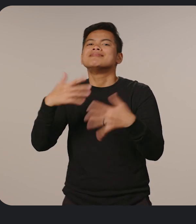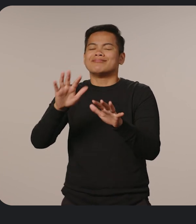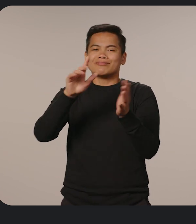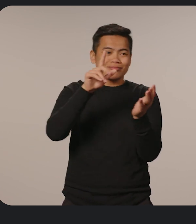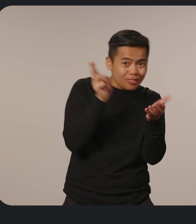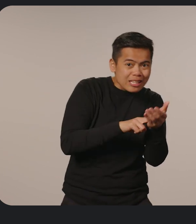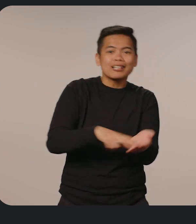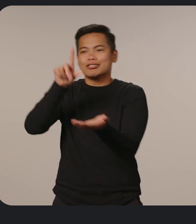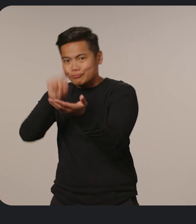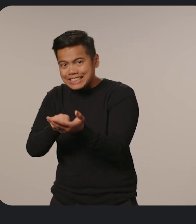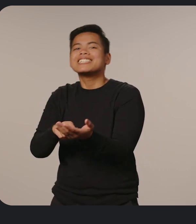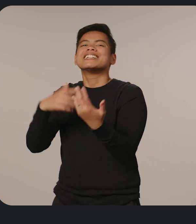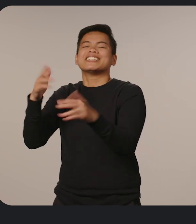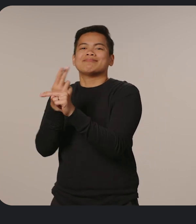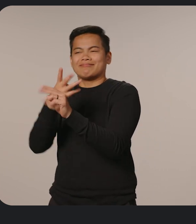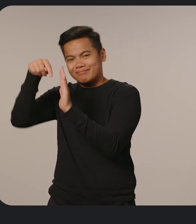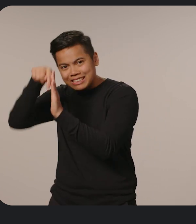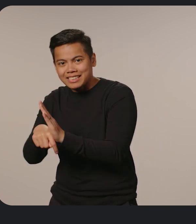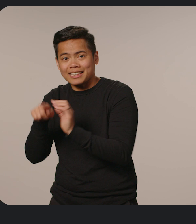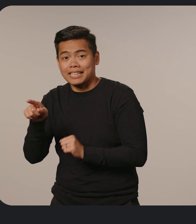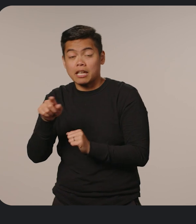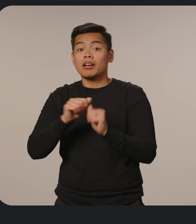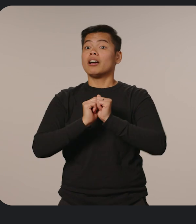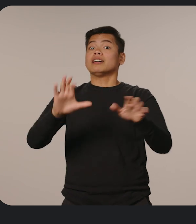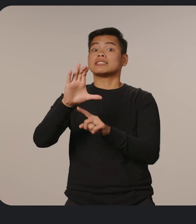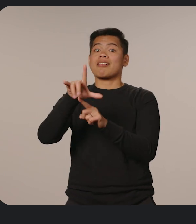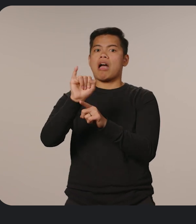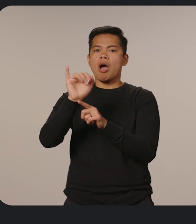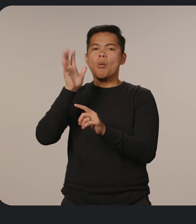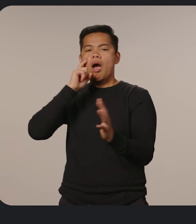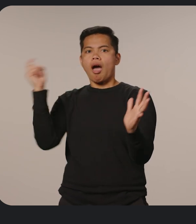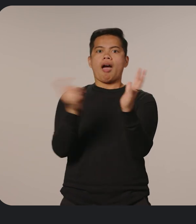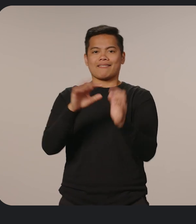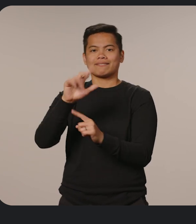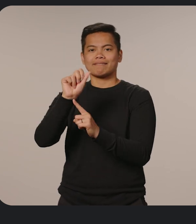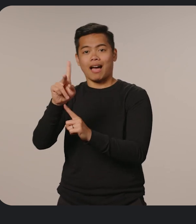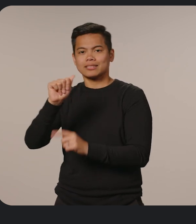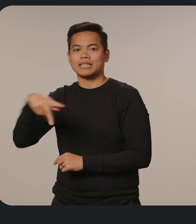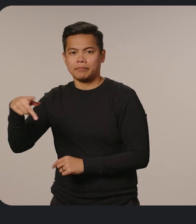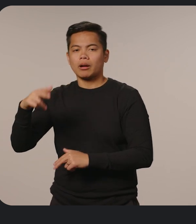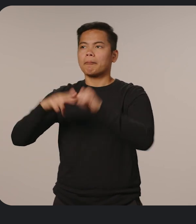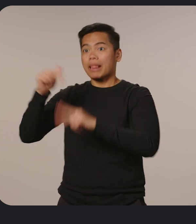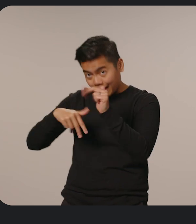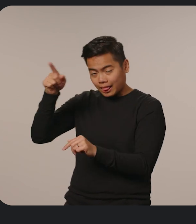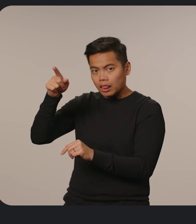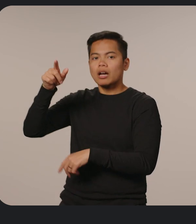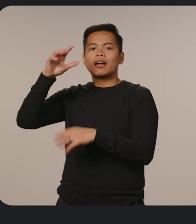out the user's detail when we call deploy the CLI will detect that it's a flask app and build the